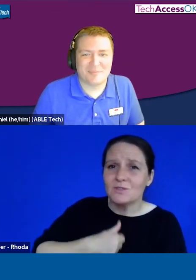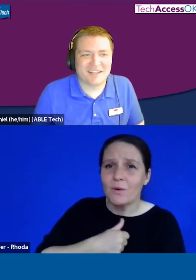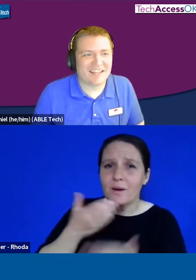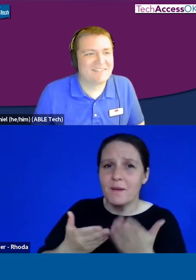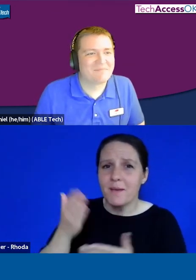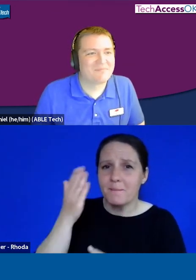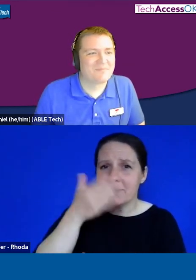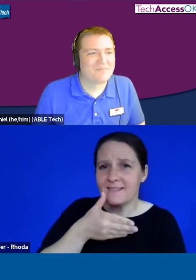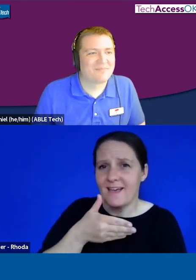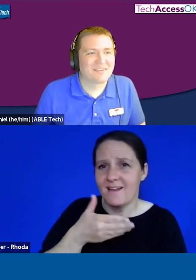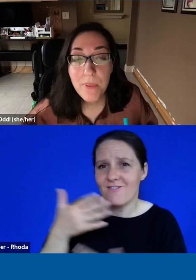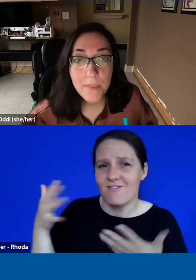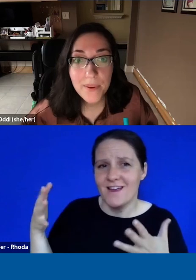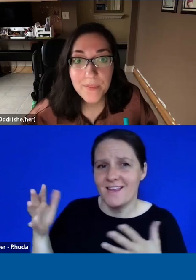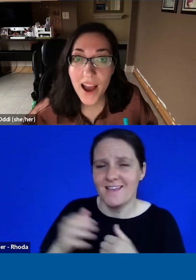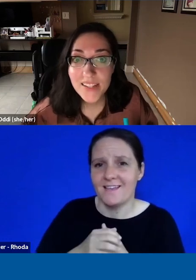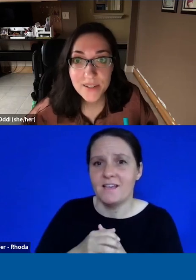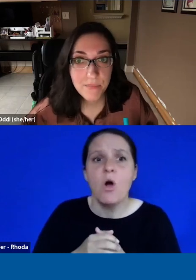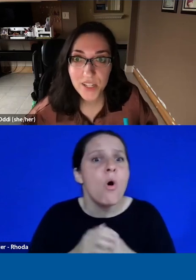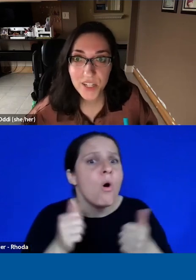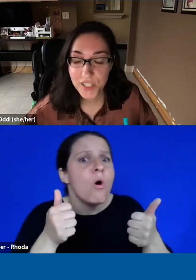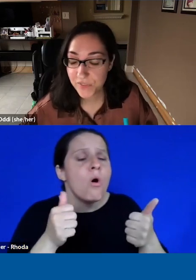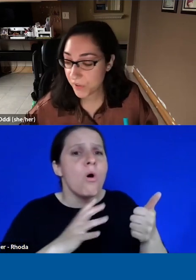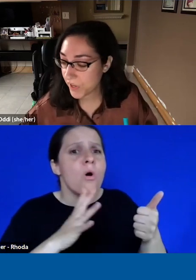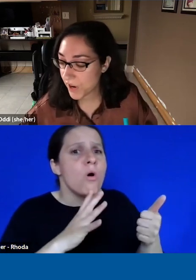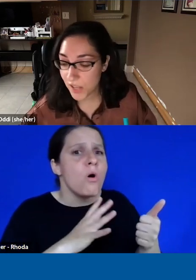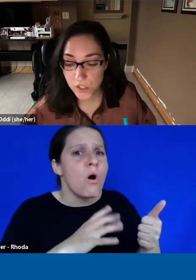they had to jump in late. No problem. I didn't mention actually if they were free or not.